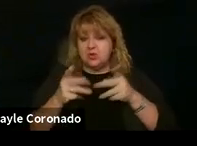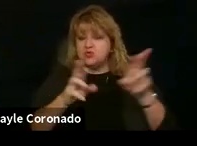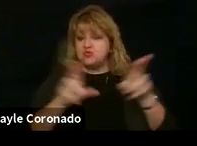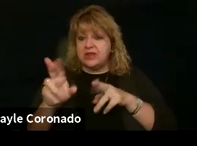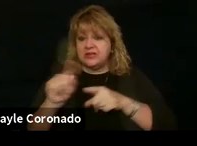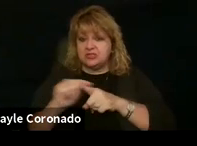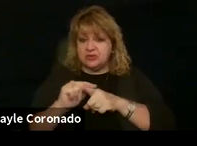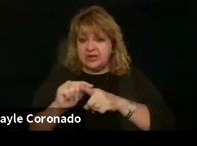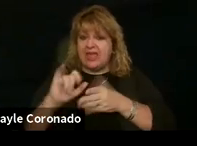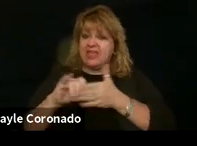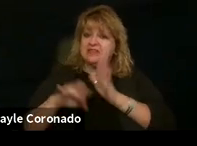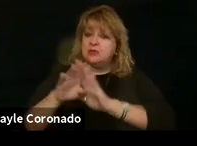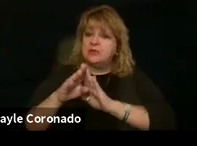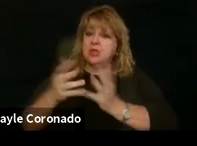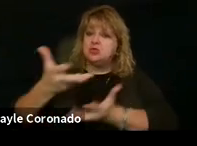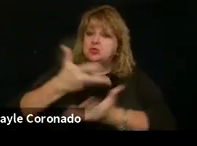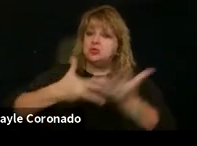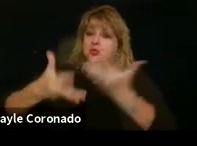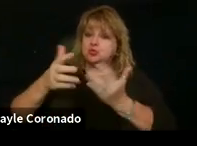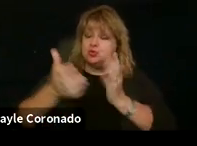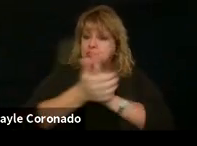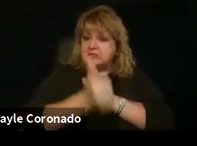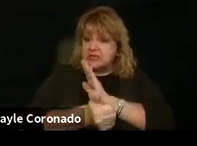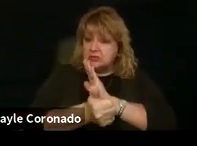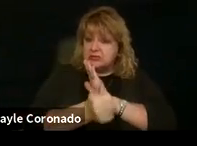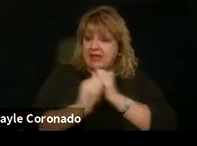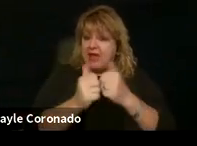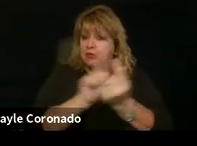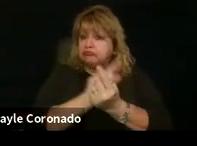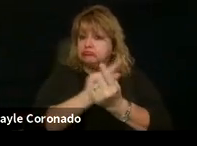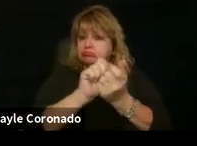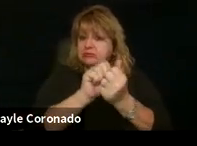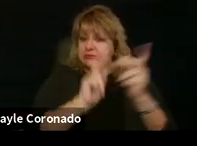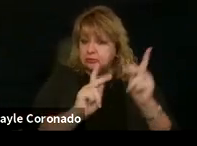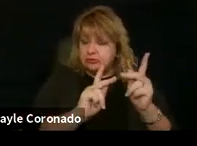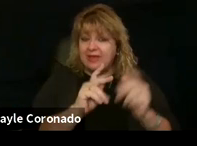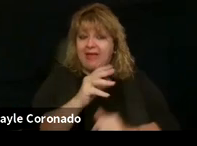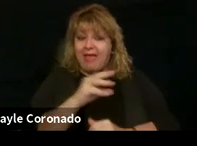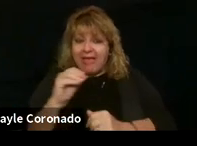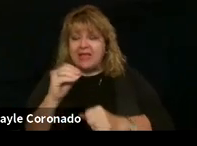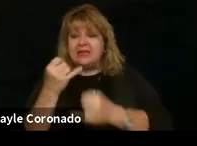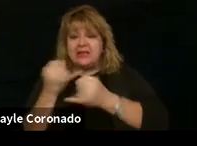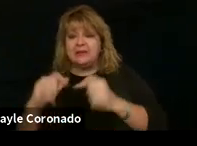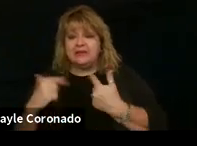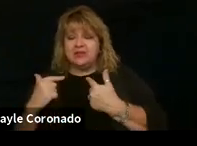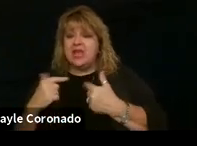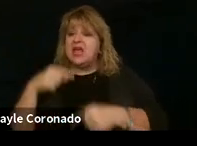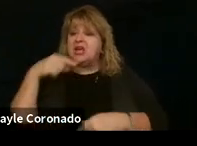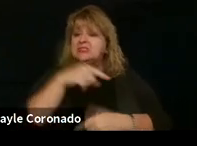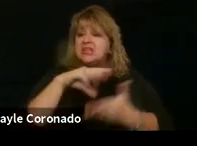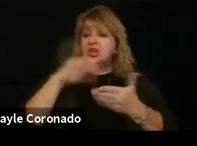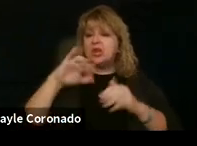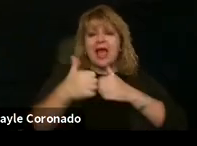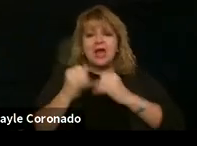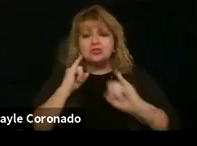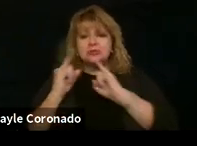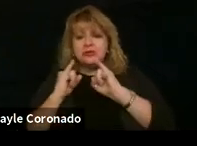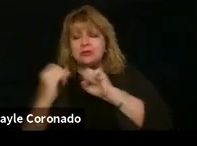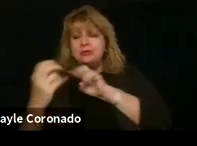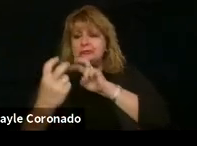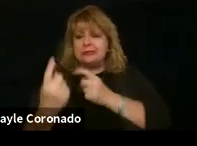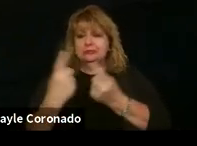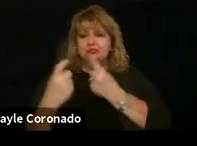This is a very important because this is where you know the students can learn interviewing skills, they can learn.